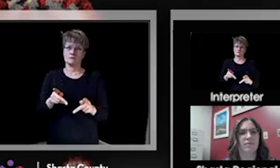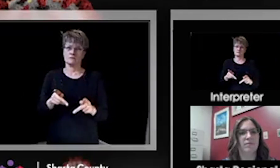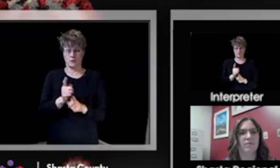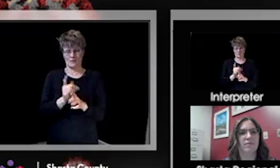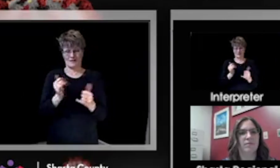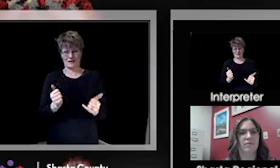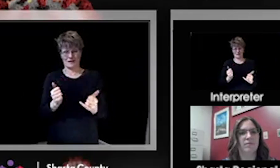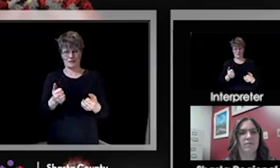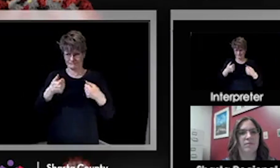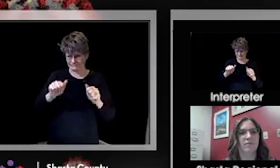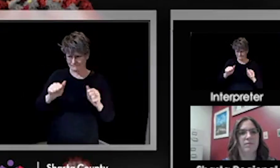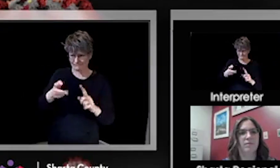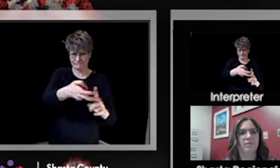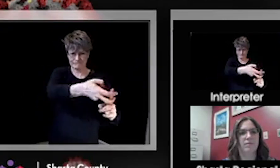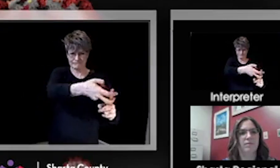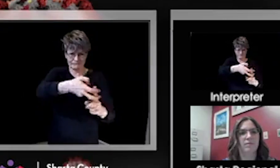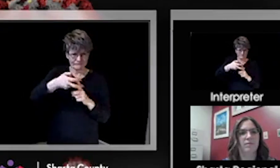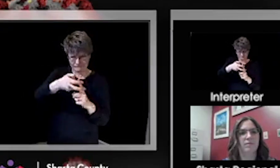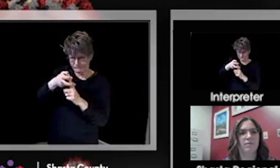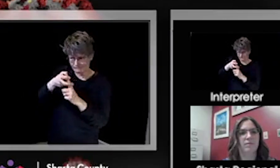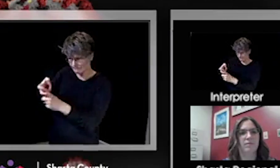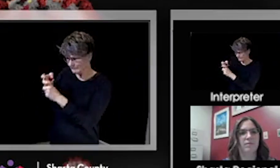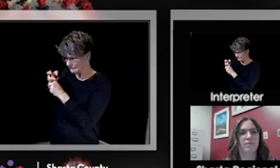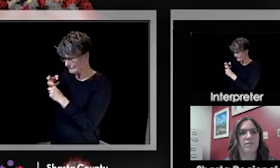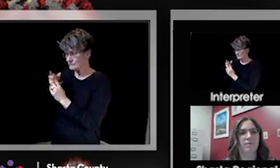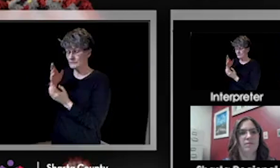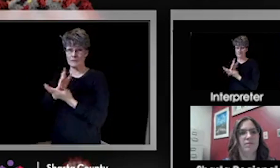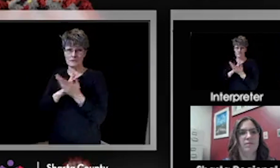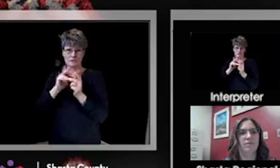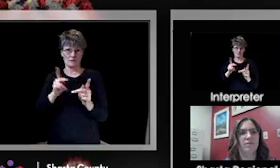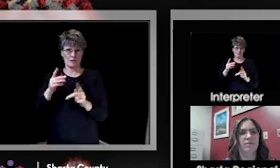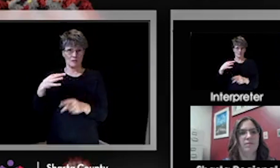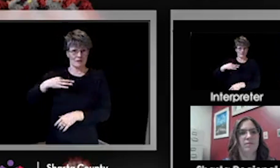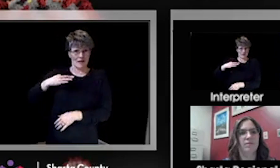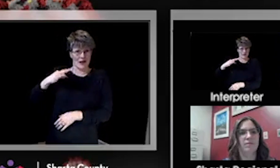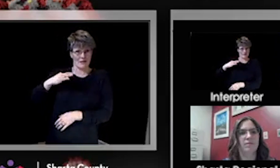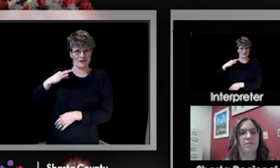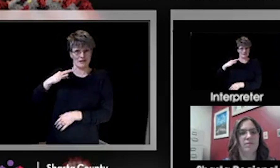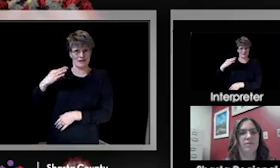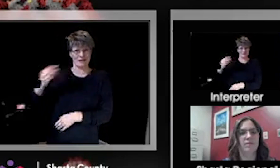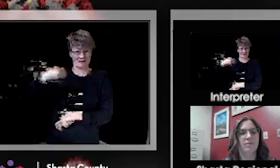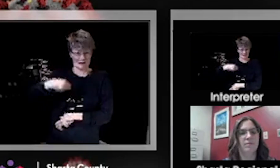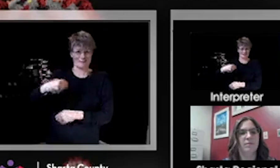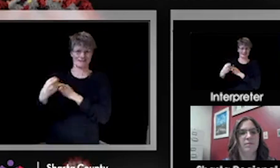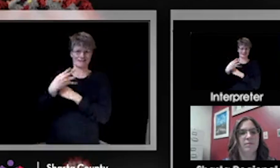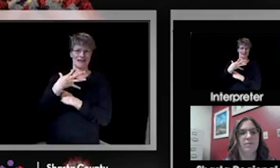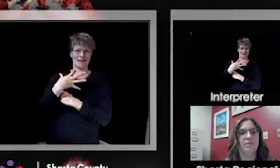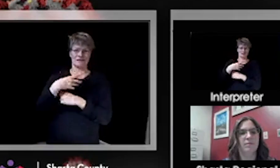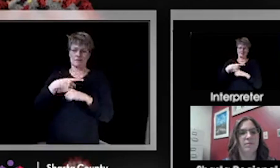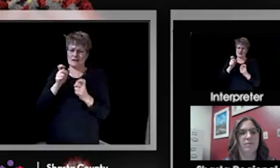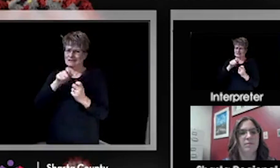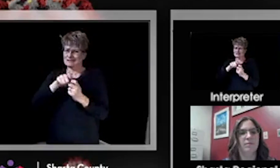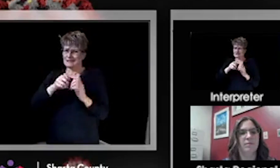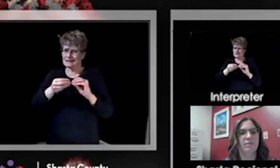to recruit. We do have some people that have submitted applications, but I don’t have the exact numbers. What kind of positions specifically are you